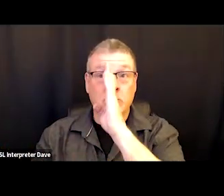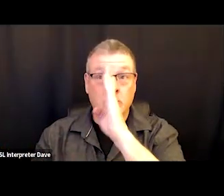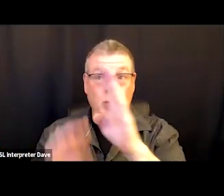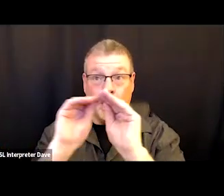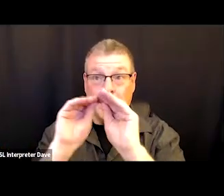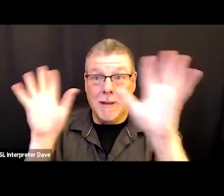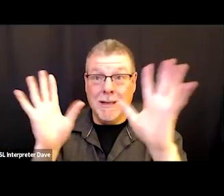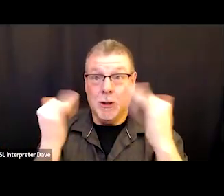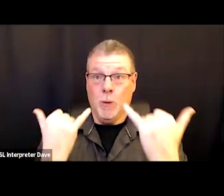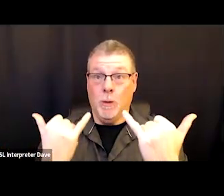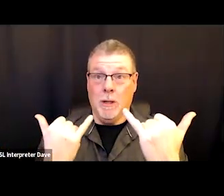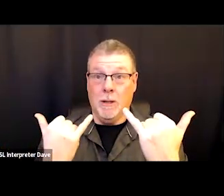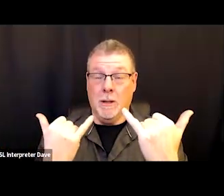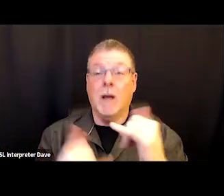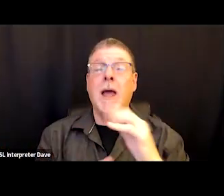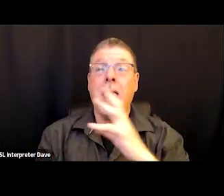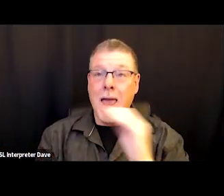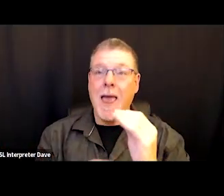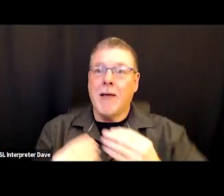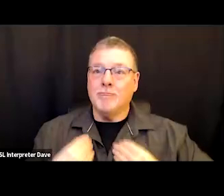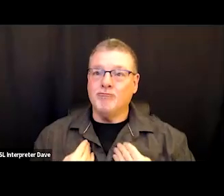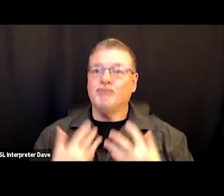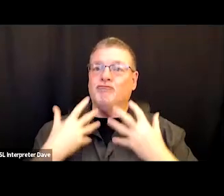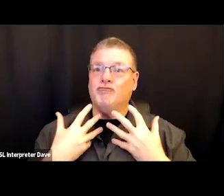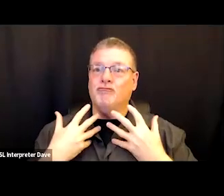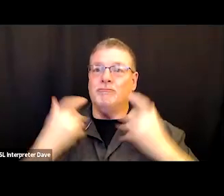and to be rewarded and celebrated for your recovery?